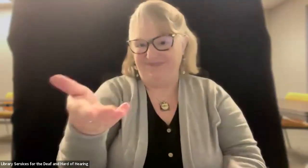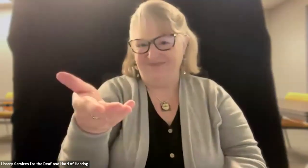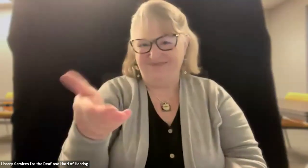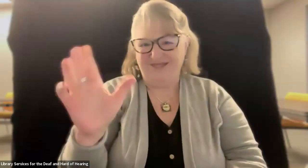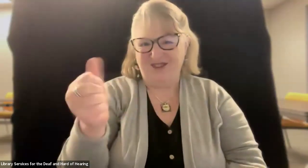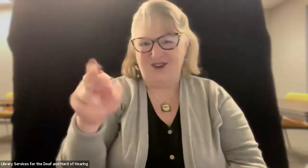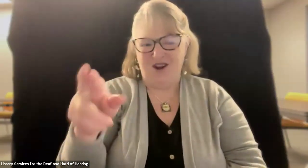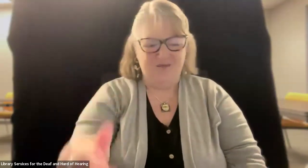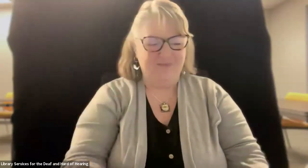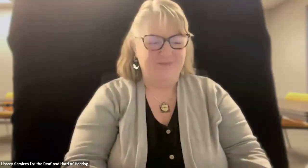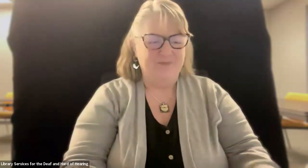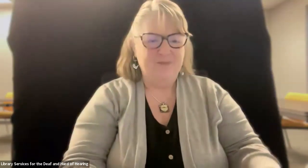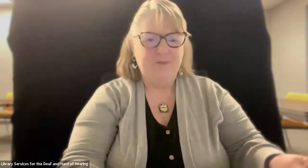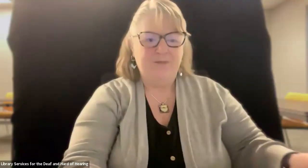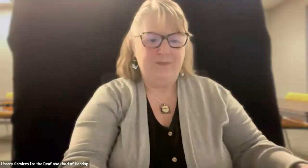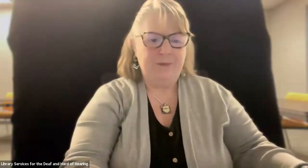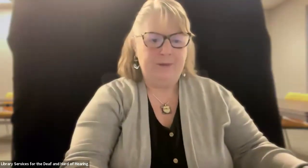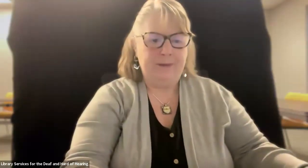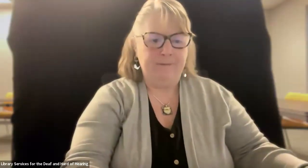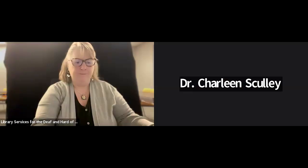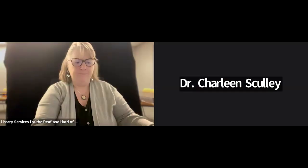That early language acquisition. Take it away, Char.